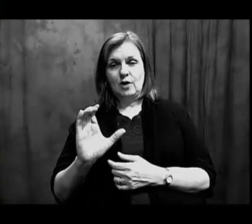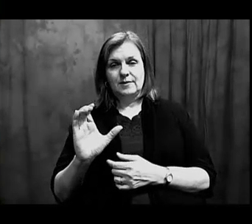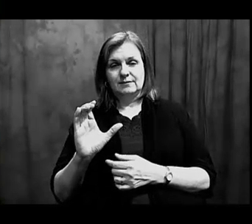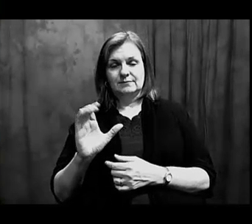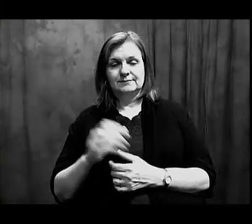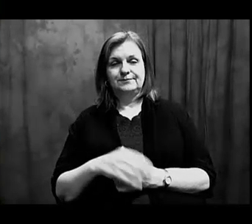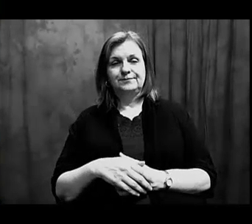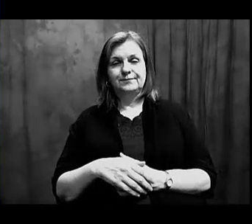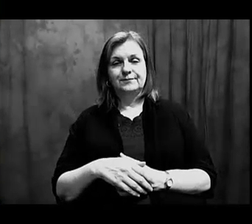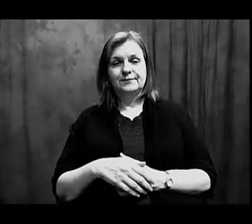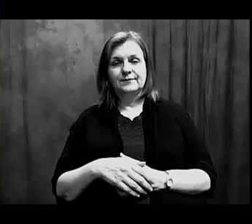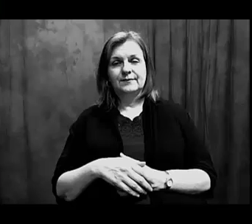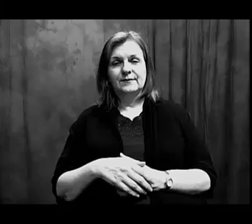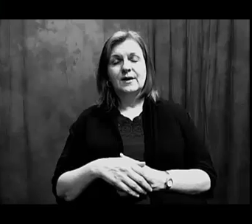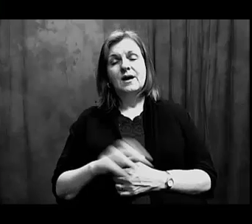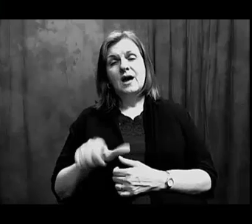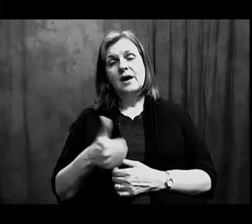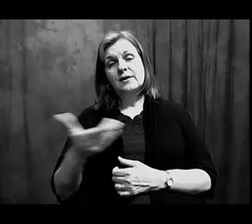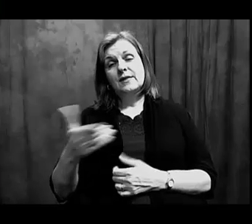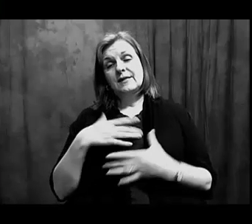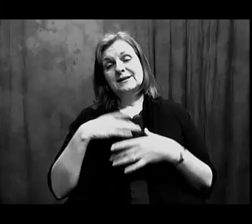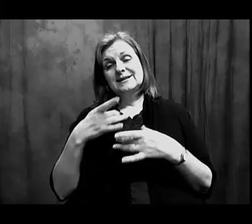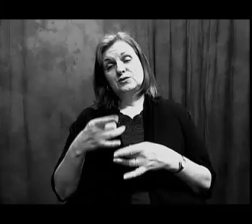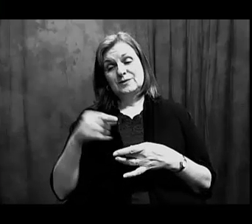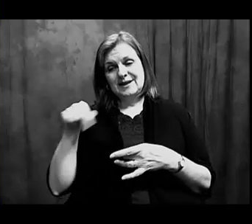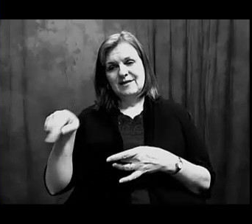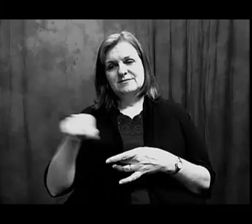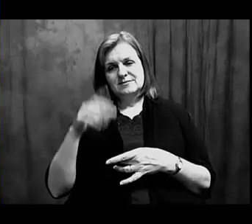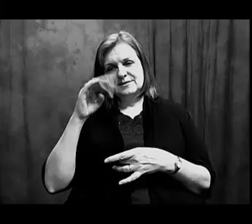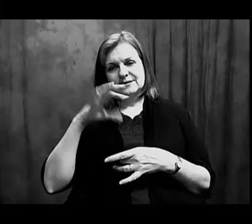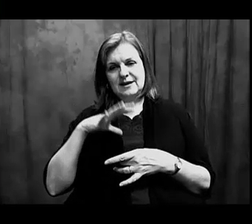interesting with these guys is they move around a lot